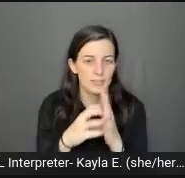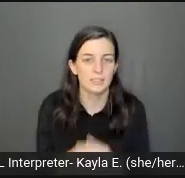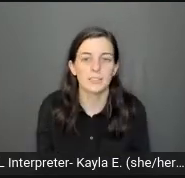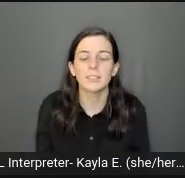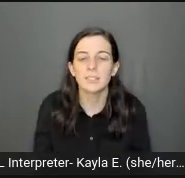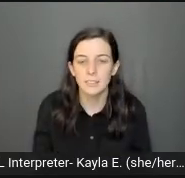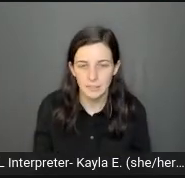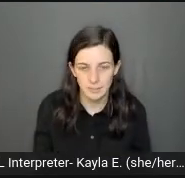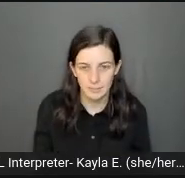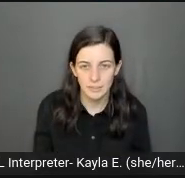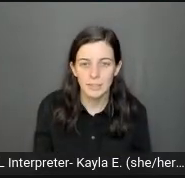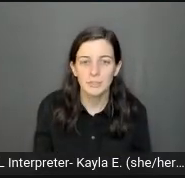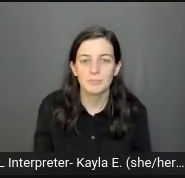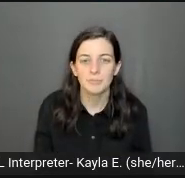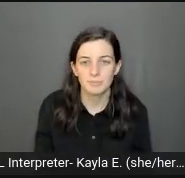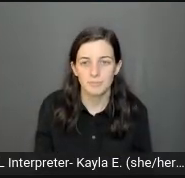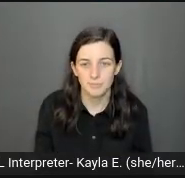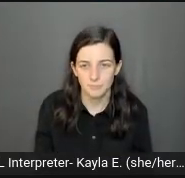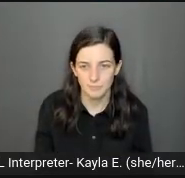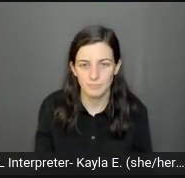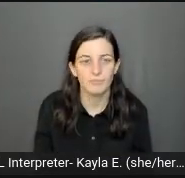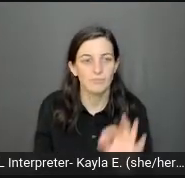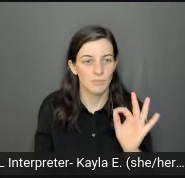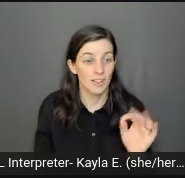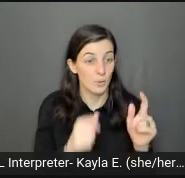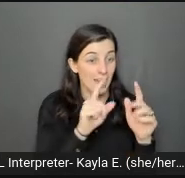Okay, Stackable's running now. We can go to the Stackable page.